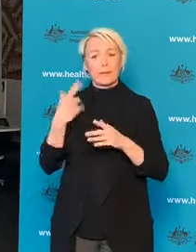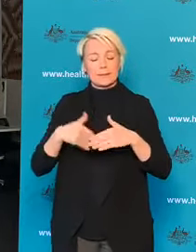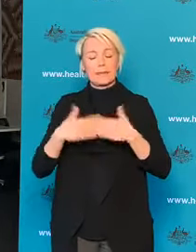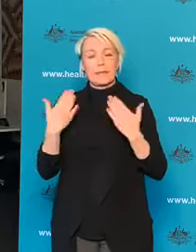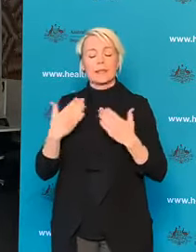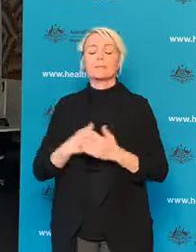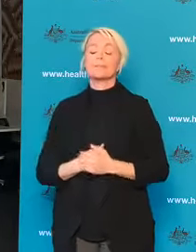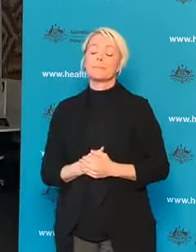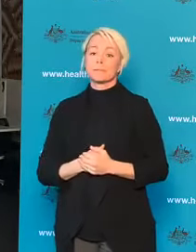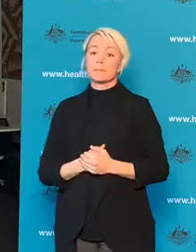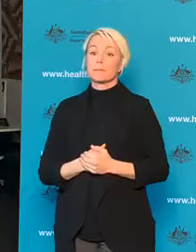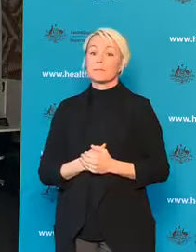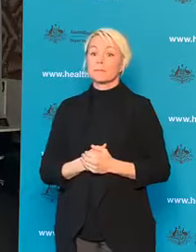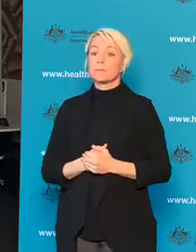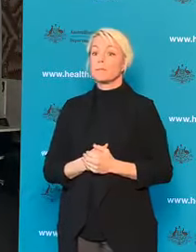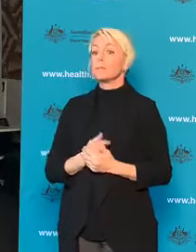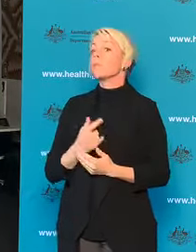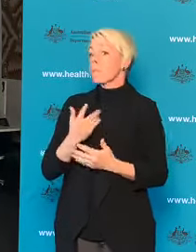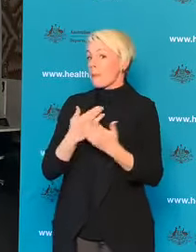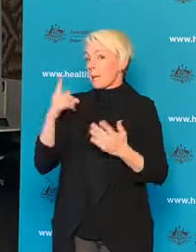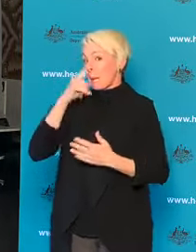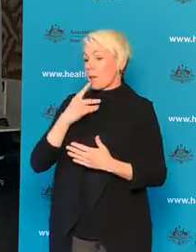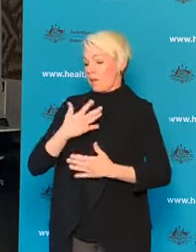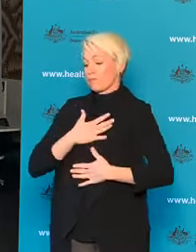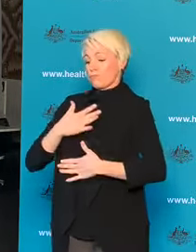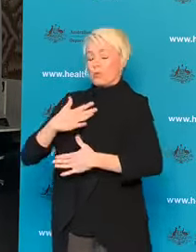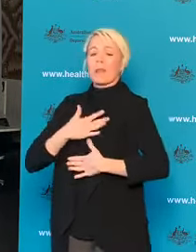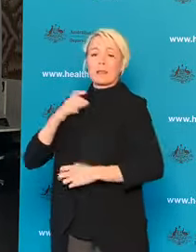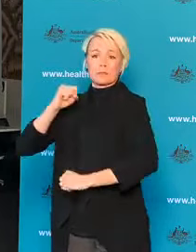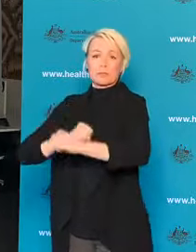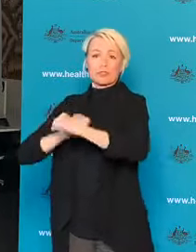ventilators which is three more than yesterday. Over